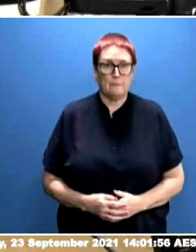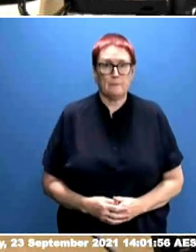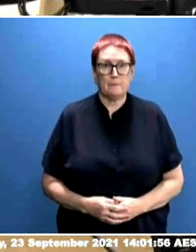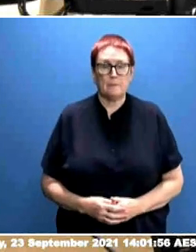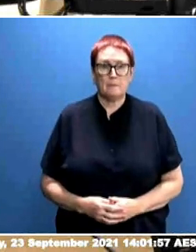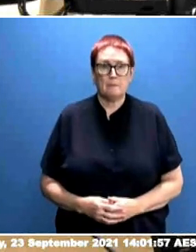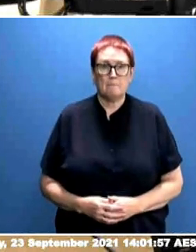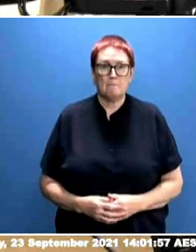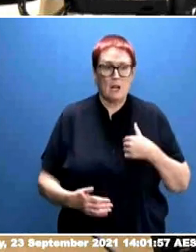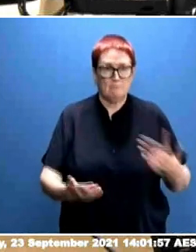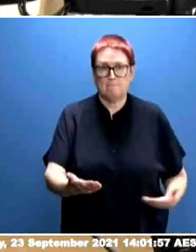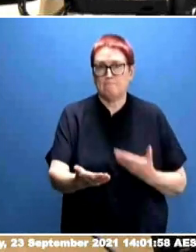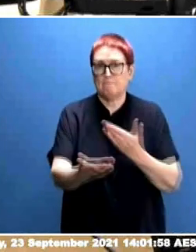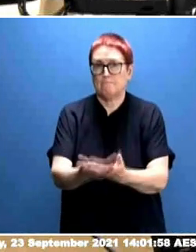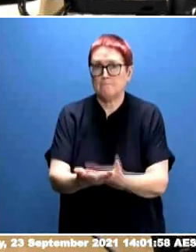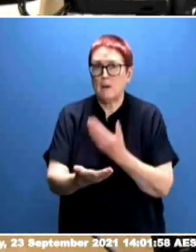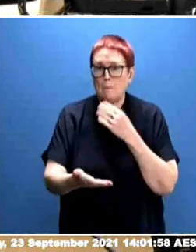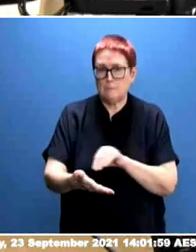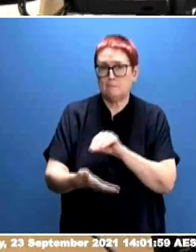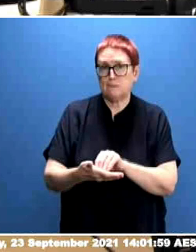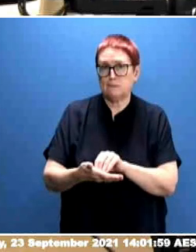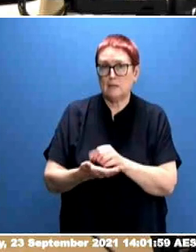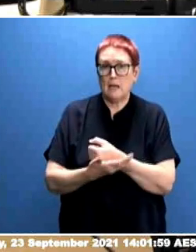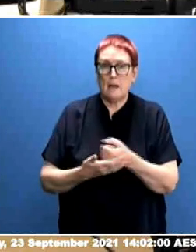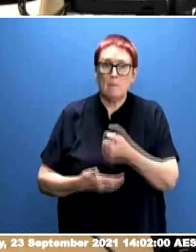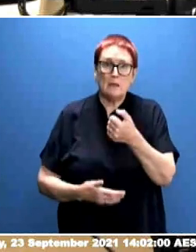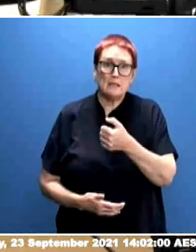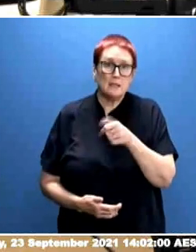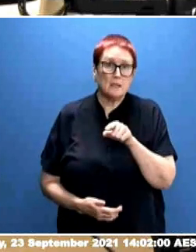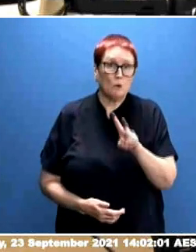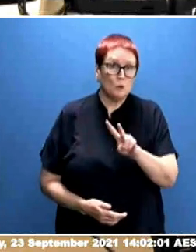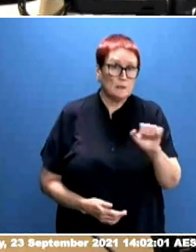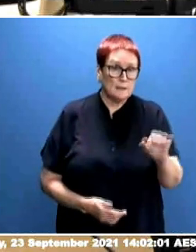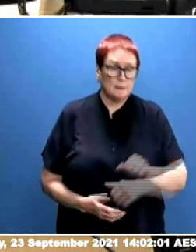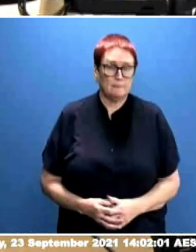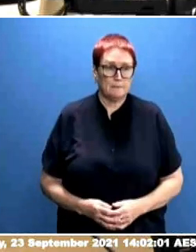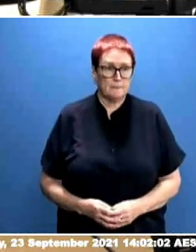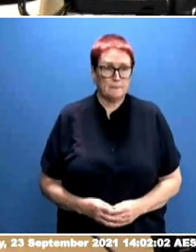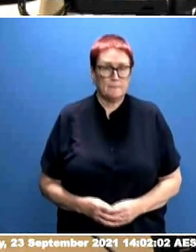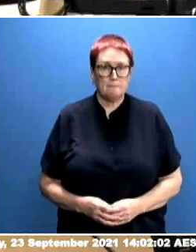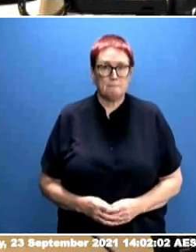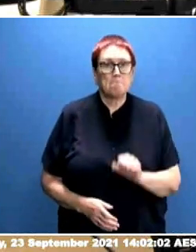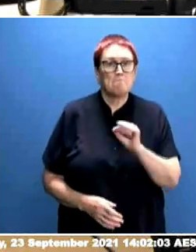I tender that statement and ask that it be marked Exhibit 16.26. Yes, that can be done.